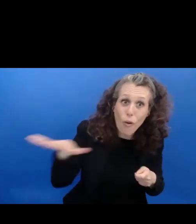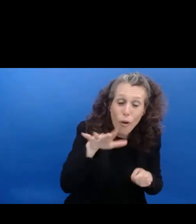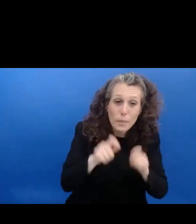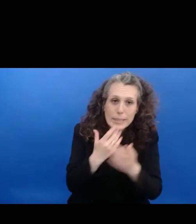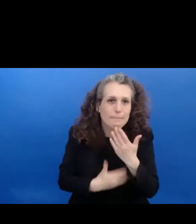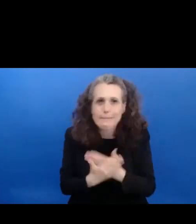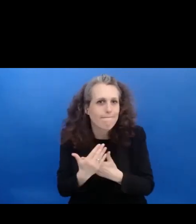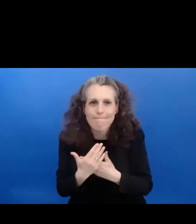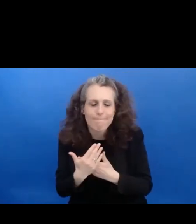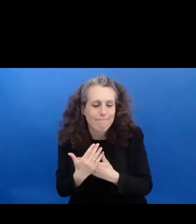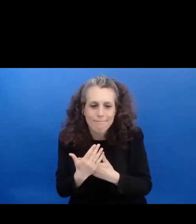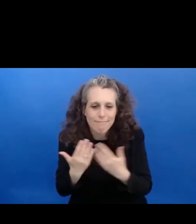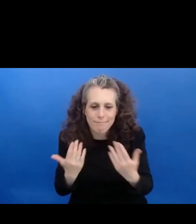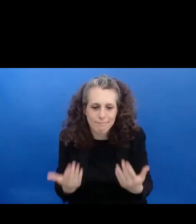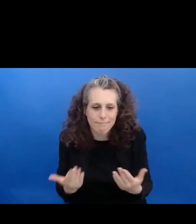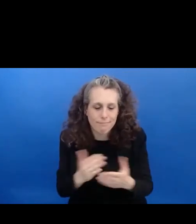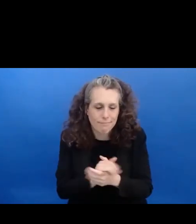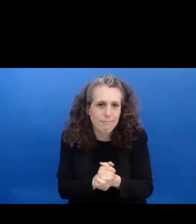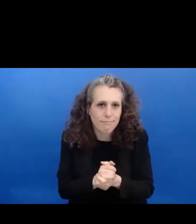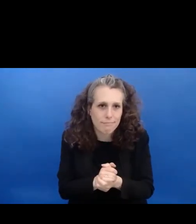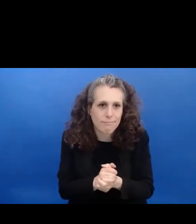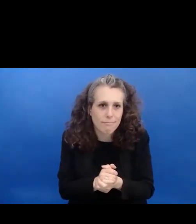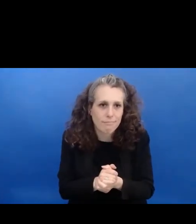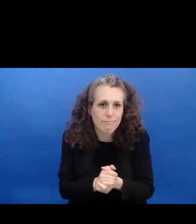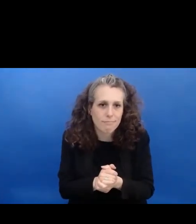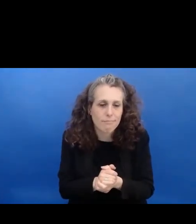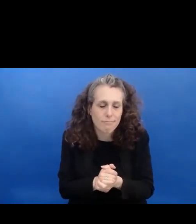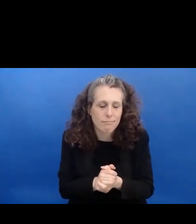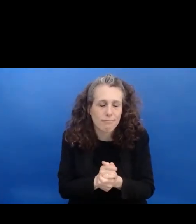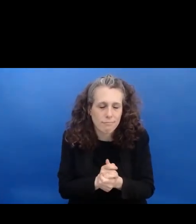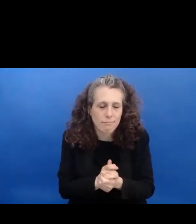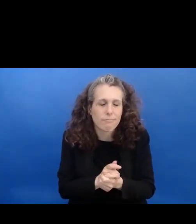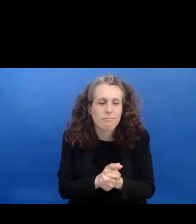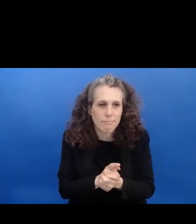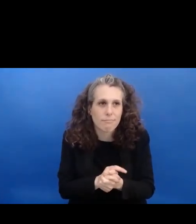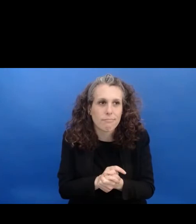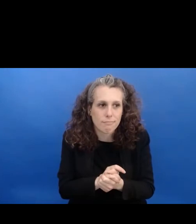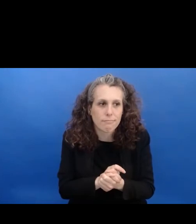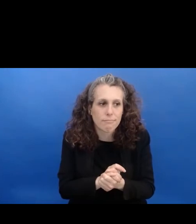benefit of technology will not be useful for all so this is uh one thing i